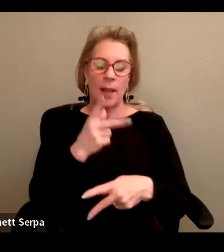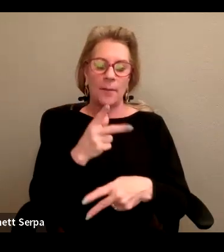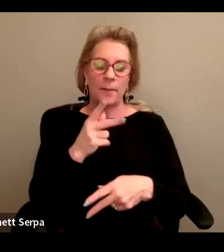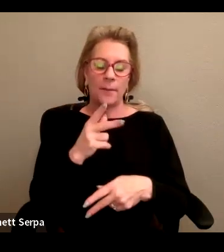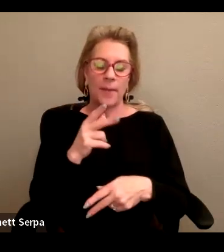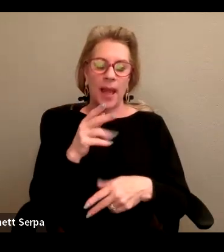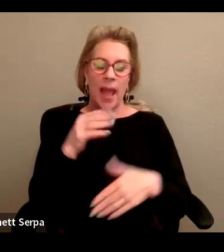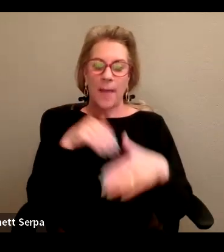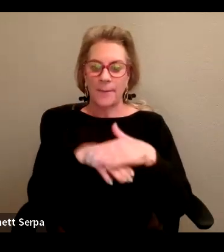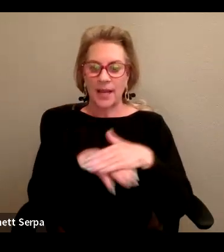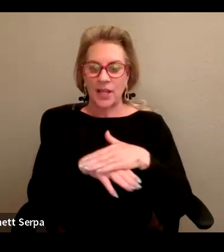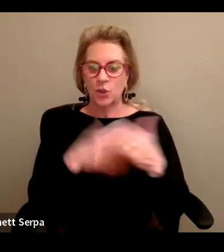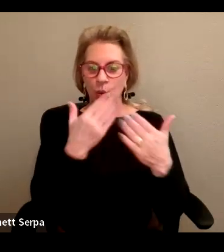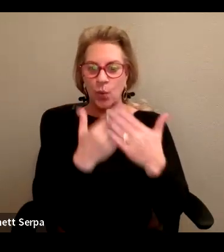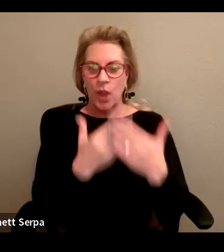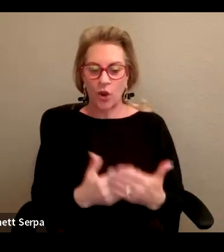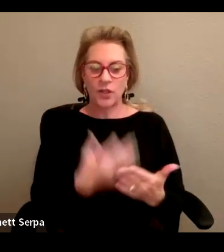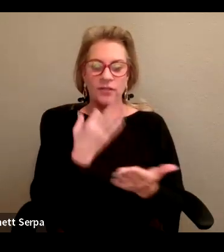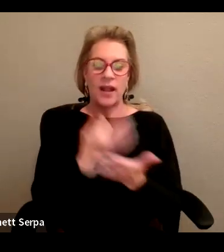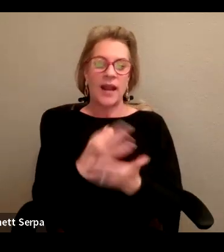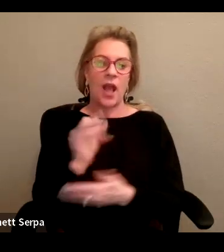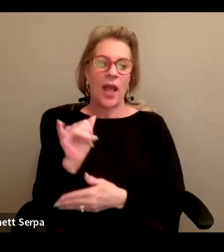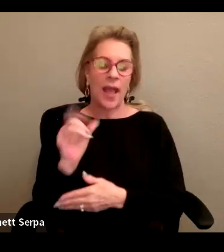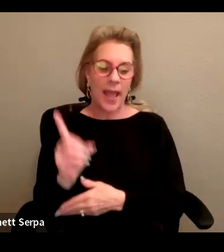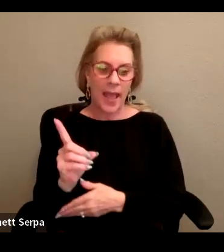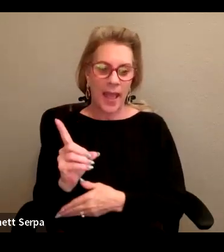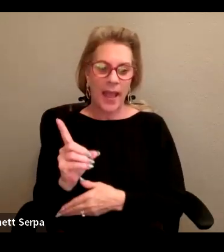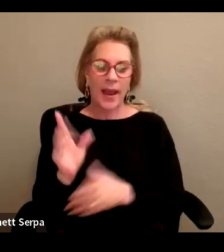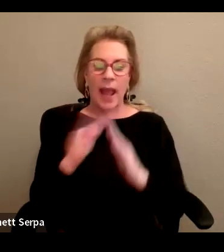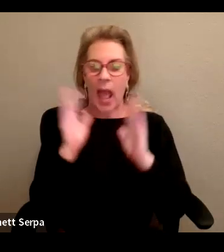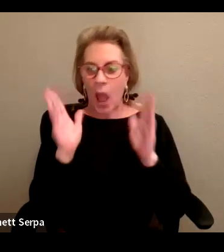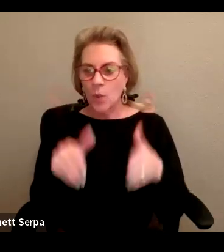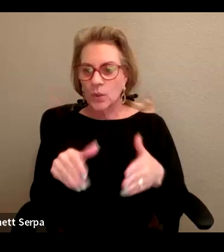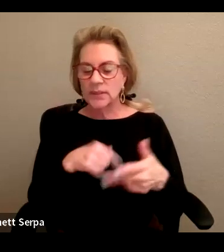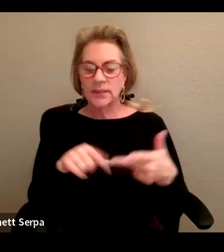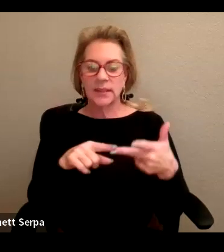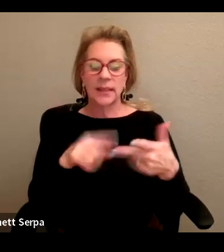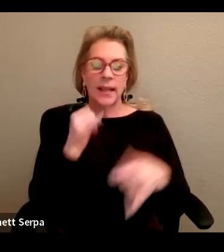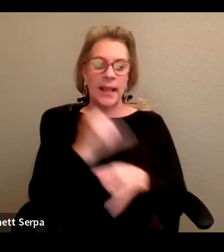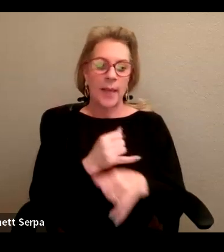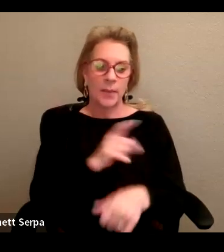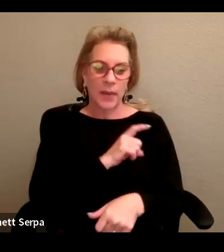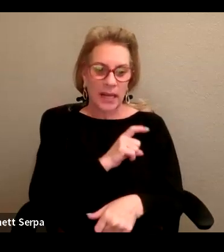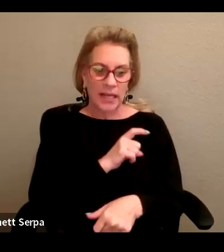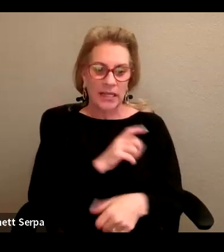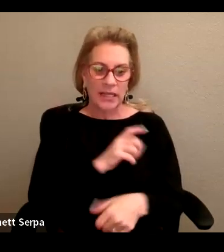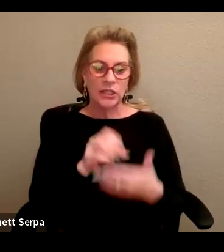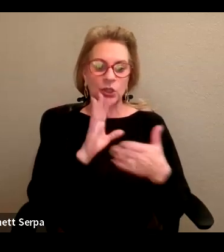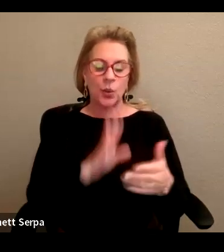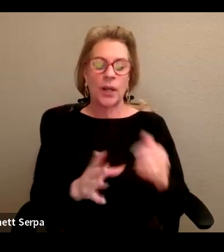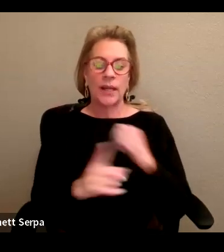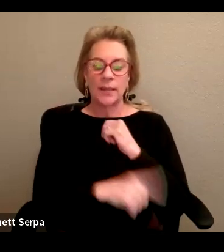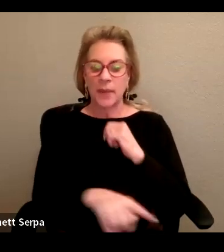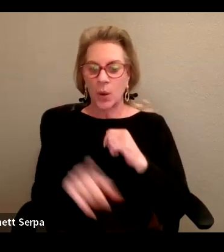records financial aid campus housing campus police student disciplinary records campus